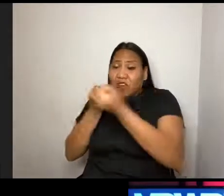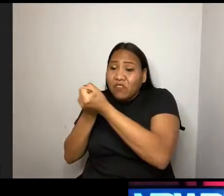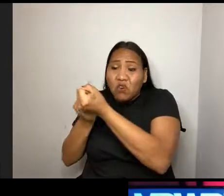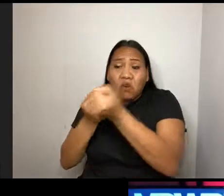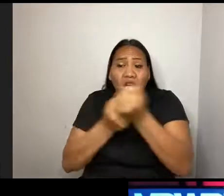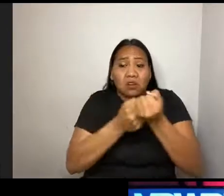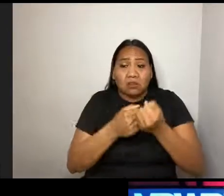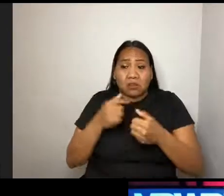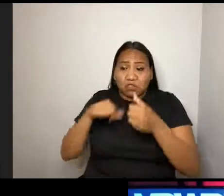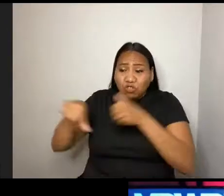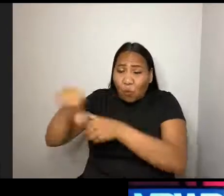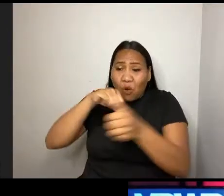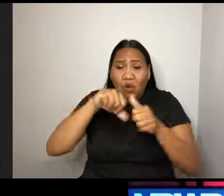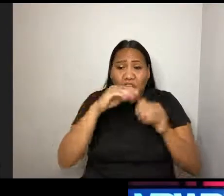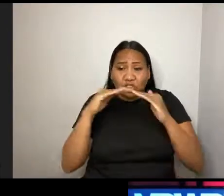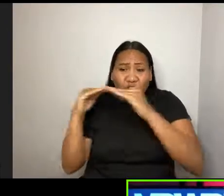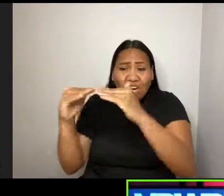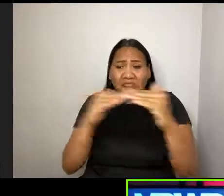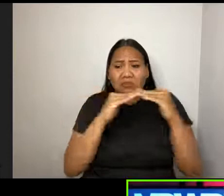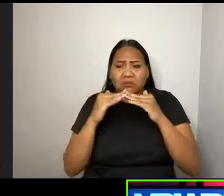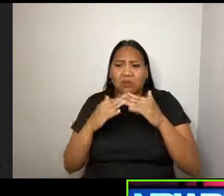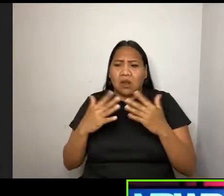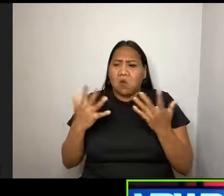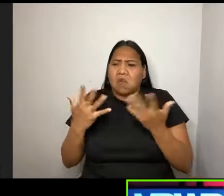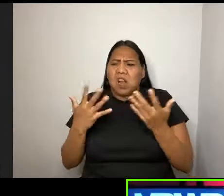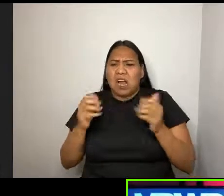how do we do that better? TWO EAGLES: So when it comes to